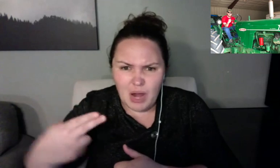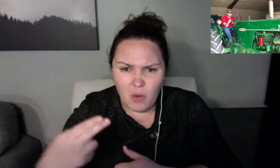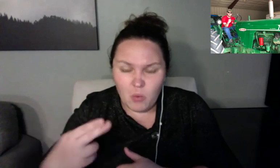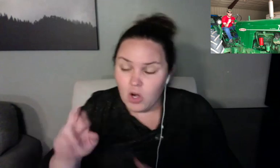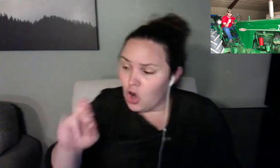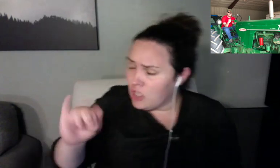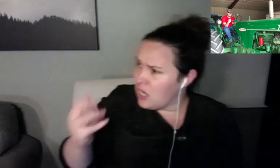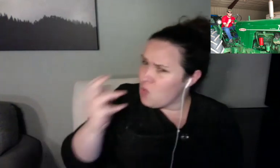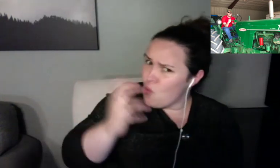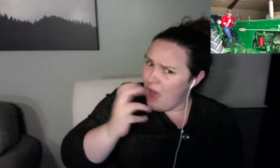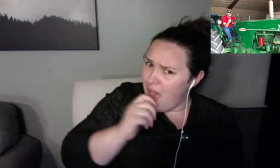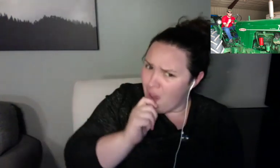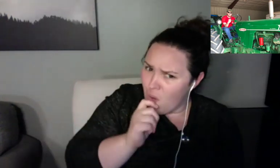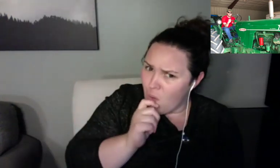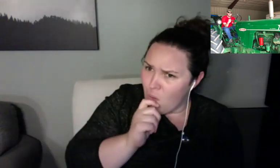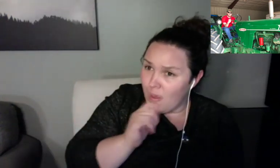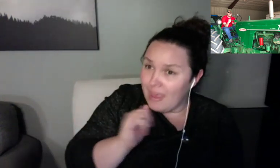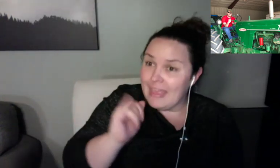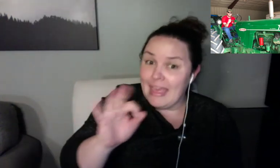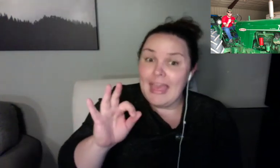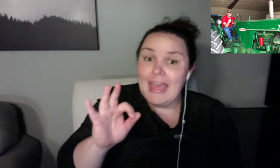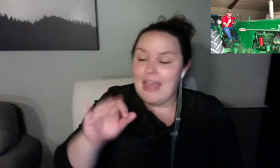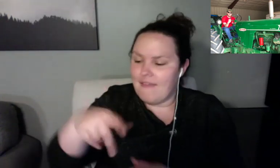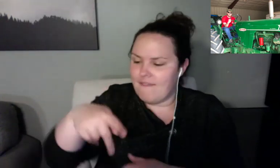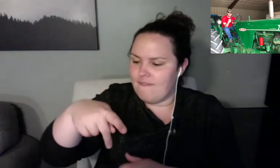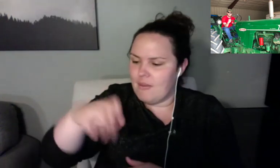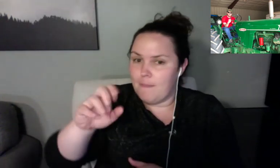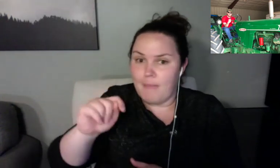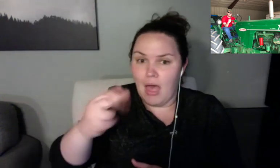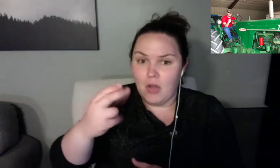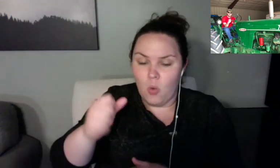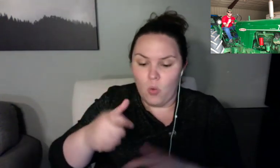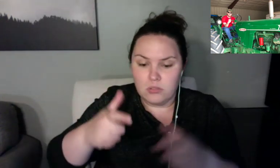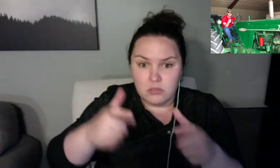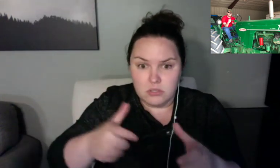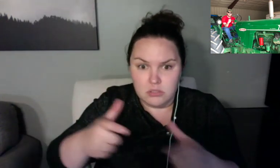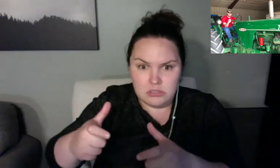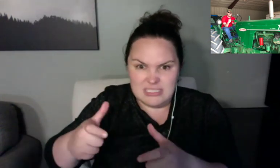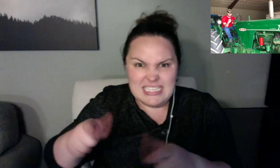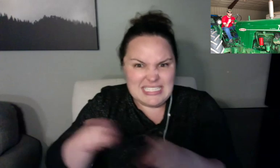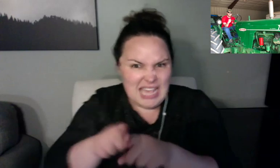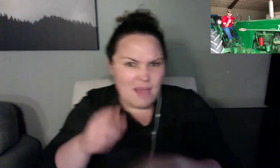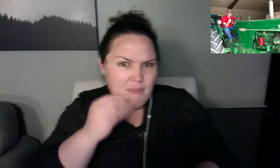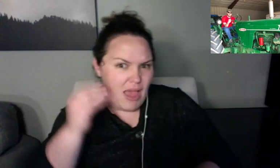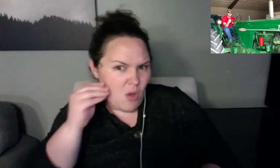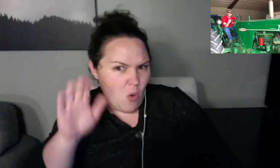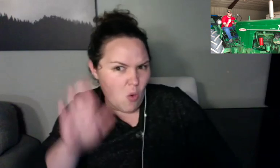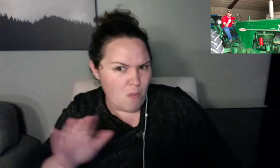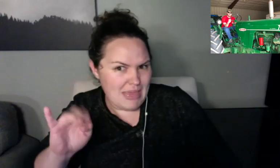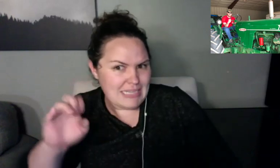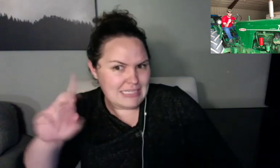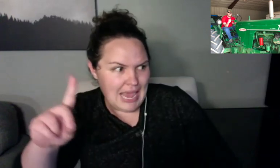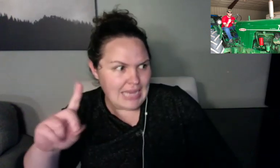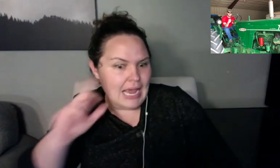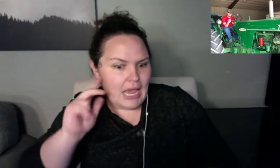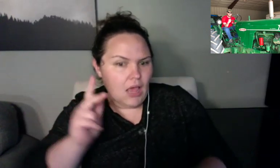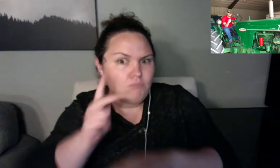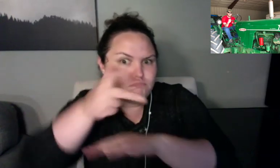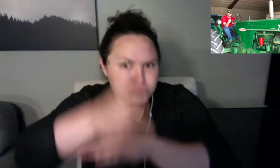If there are any potholes in Iowa like there are here in Indiana, be very careful out there, okay. I don't want to hear any stories about any